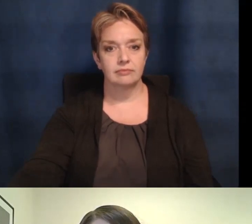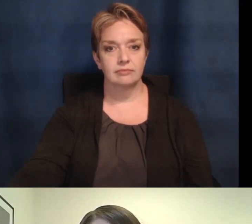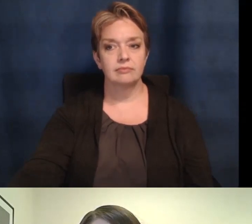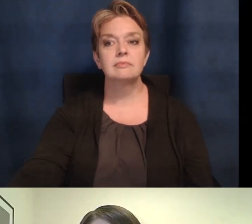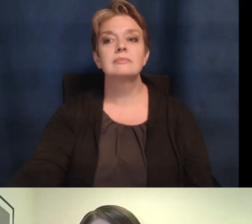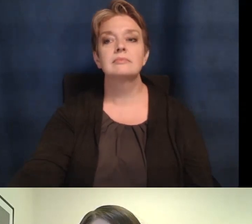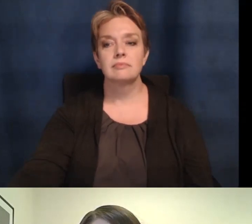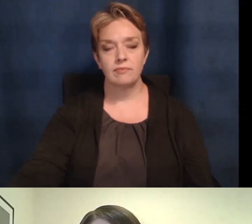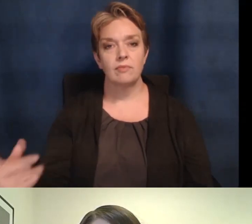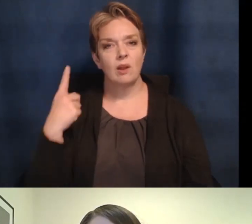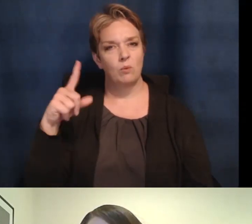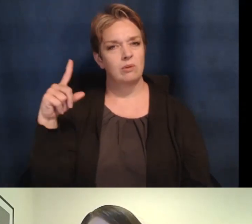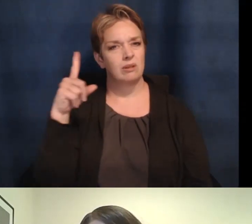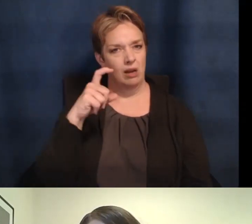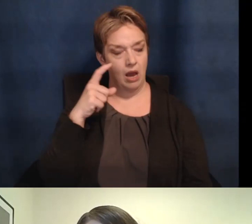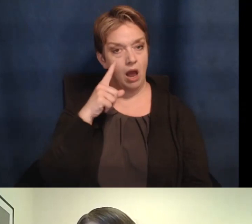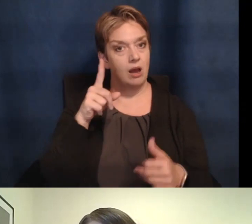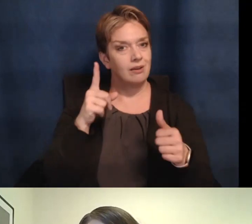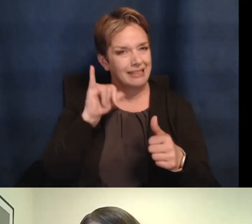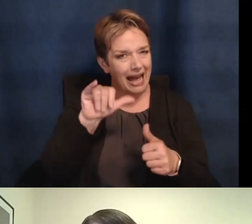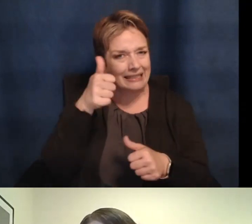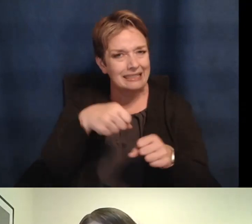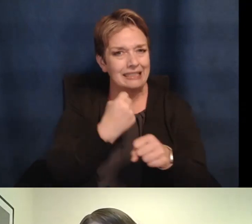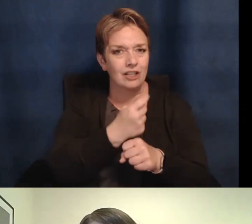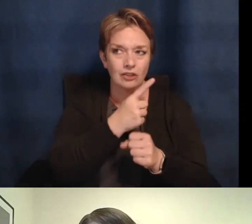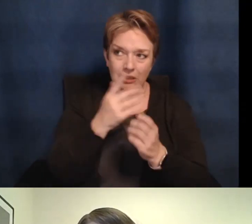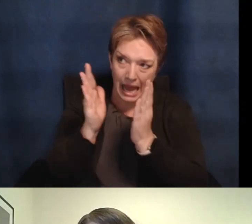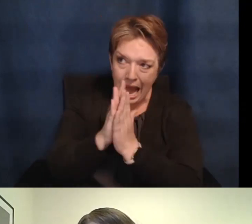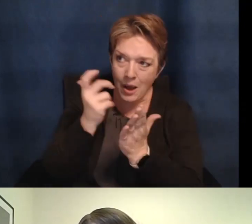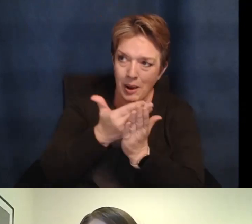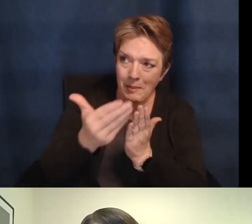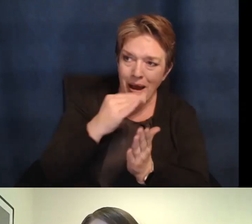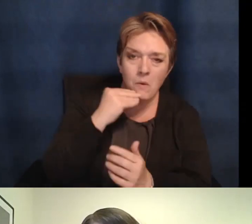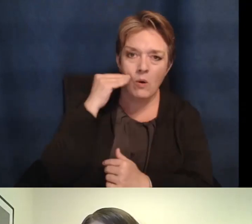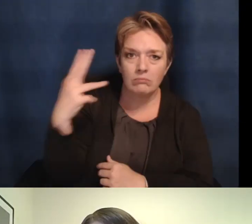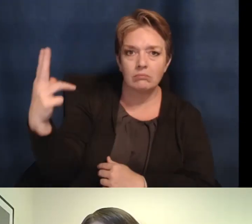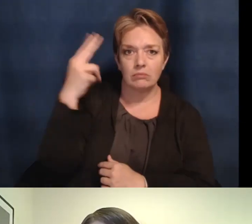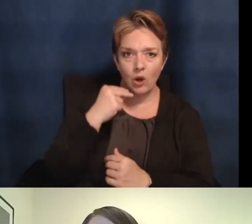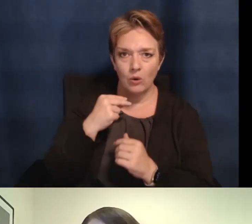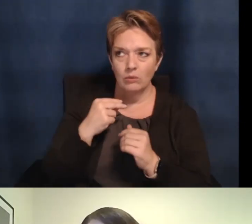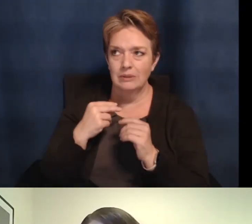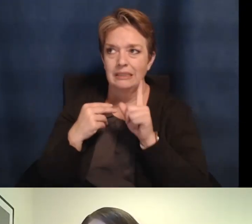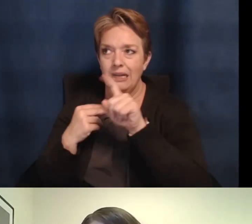Is there any more information about why it wasn't until 1945ish that the house was sold?